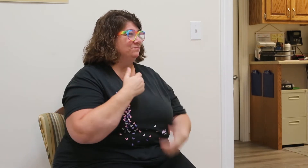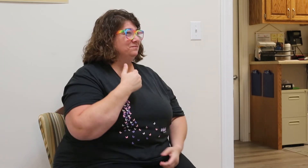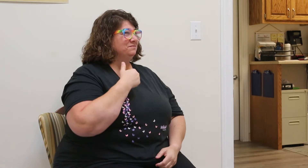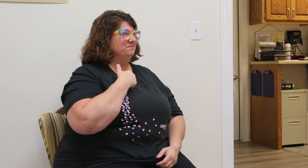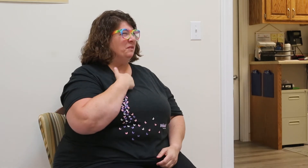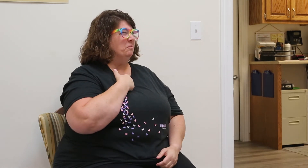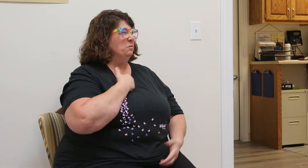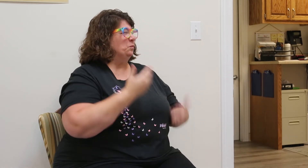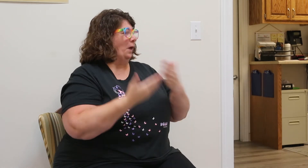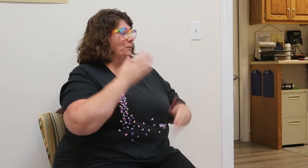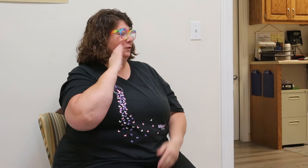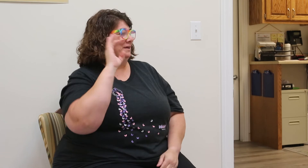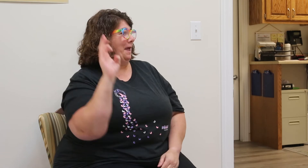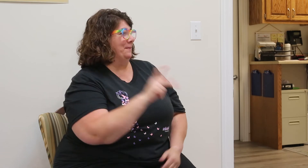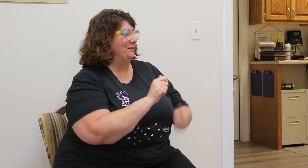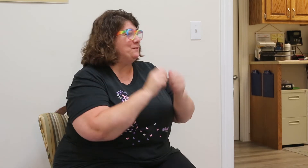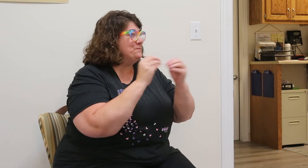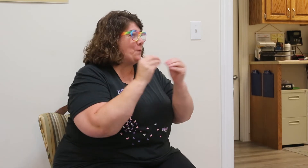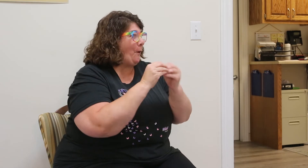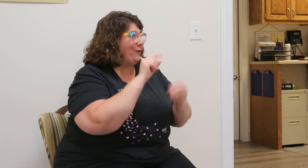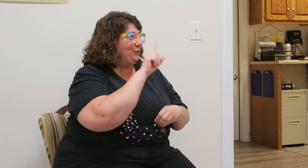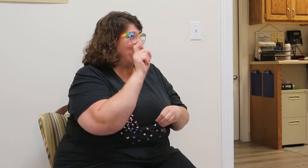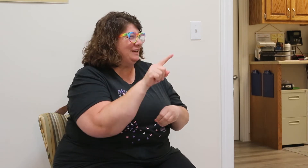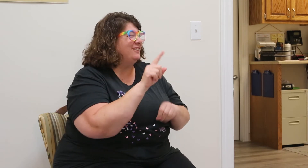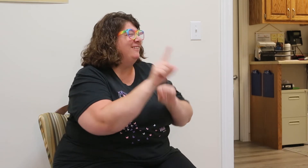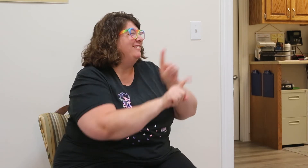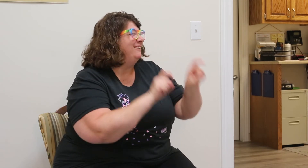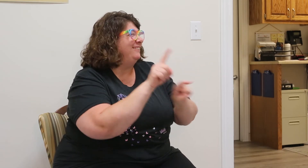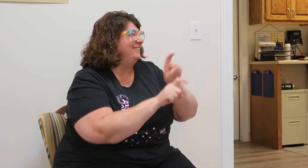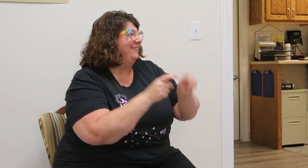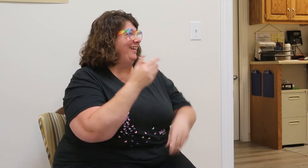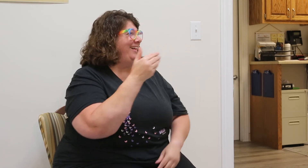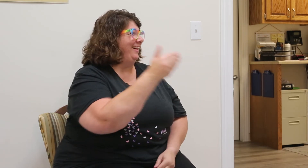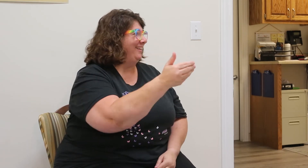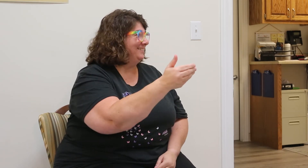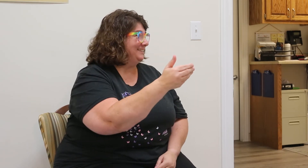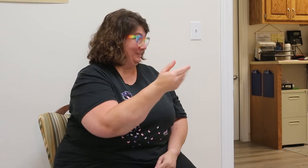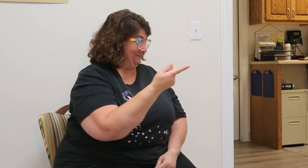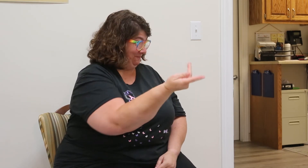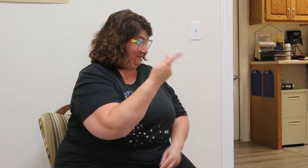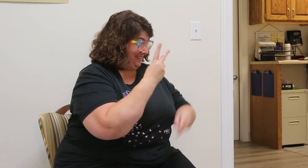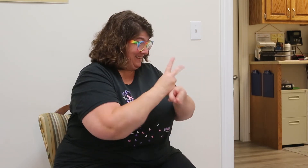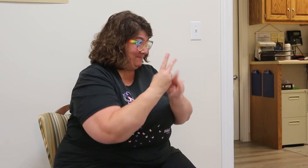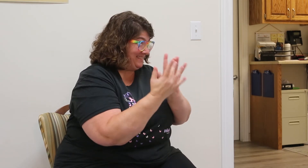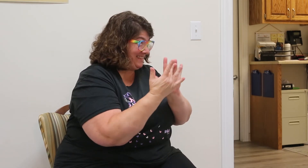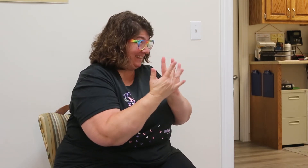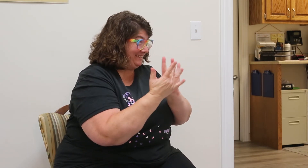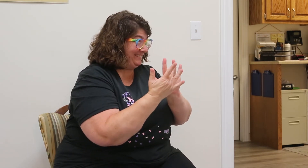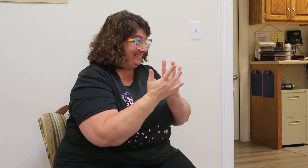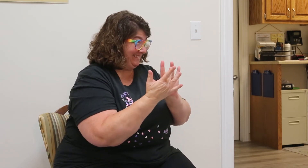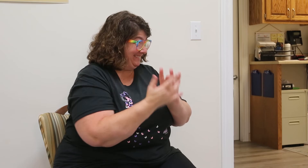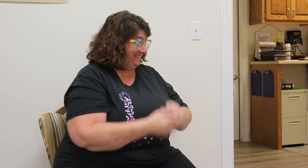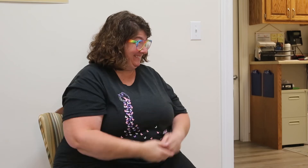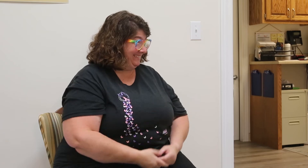I might come back with more questions, down the road, so let’s keep in touch.